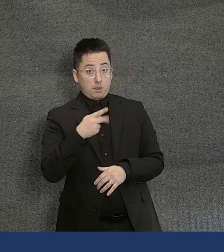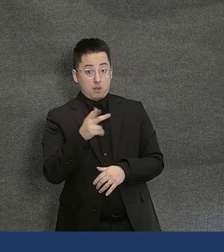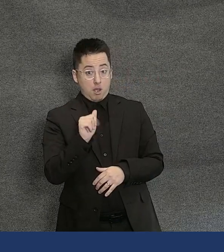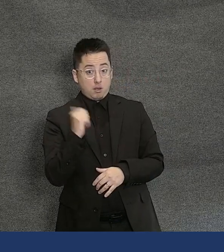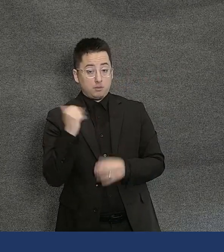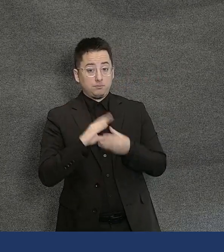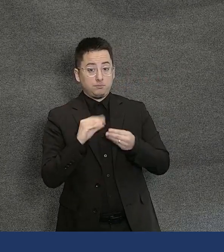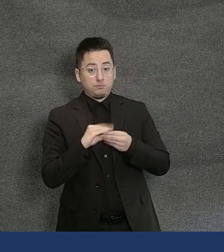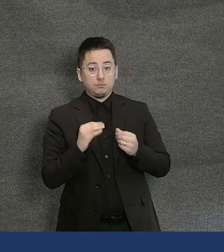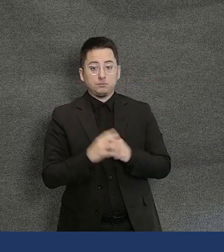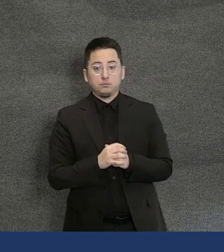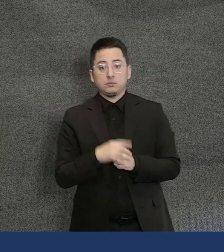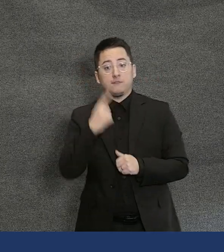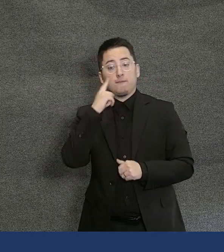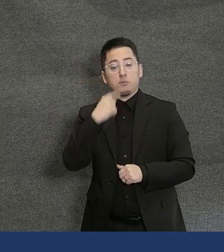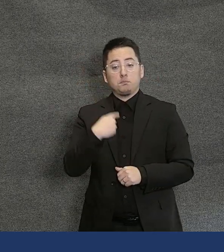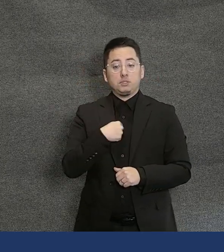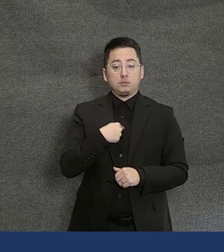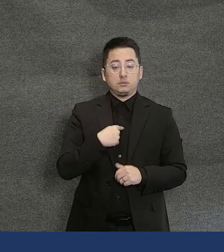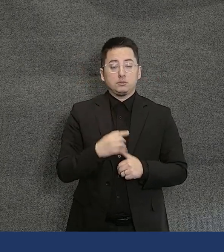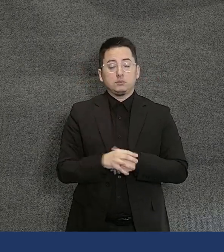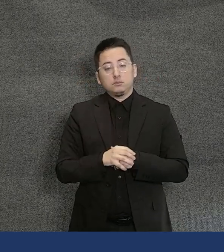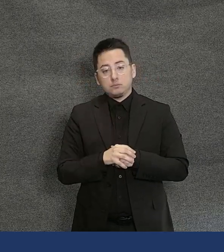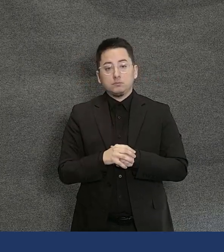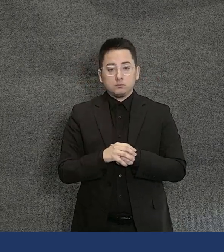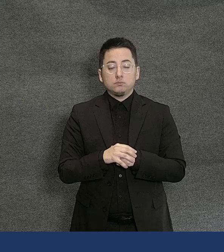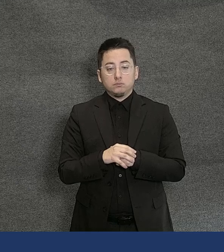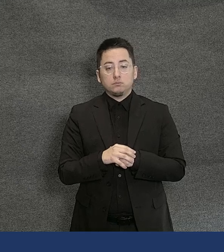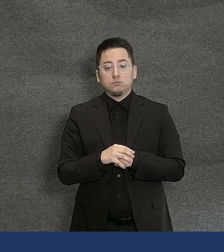would say that the way I define on-demand